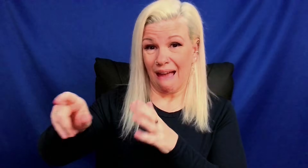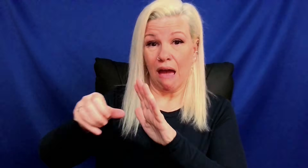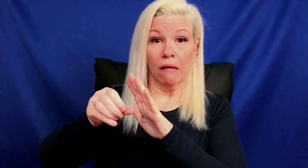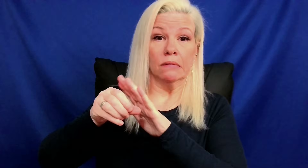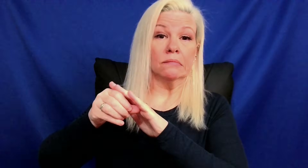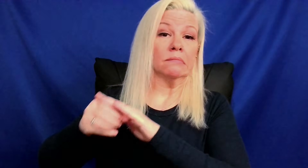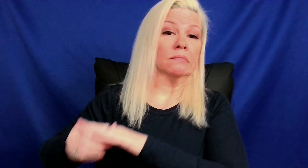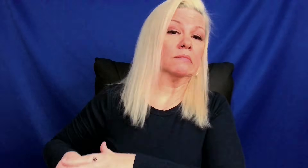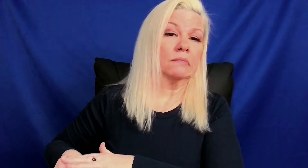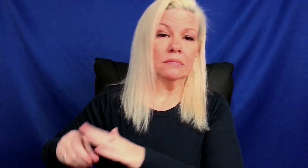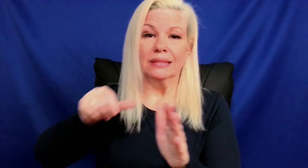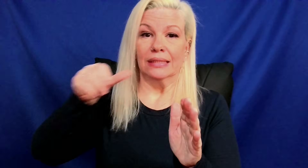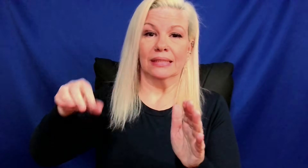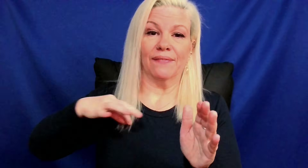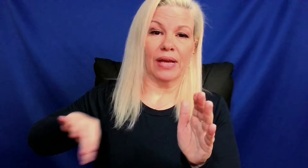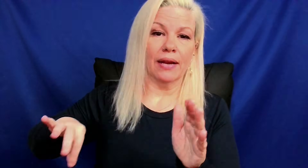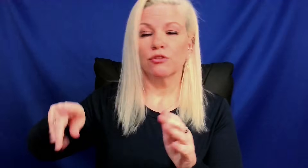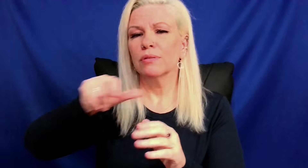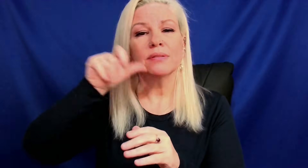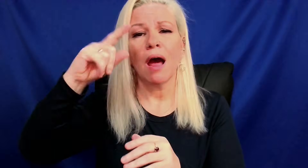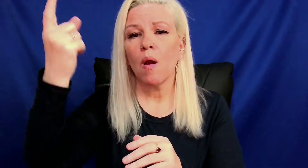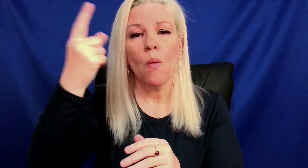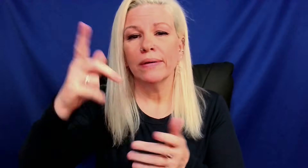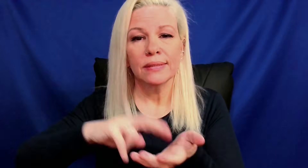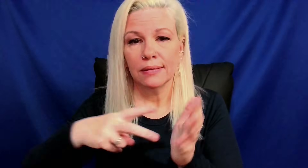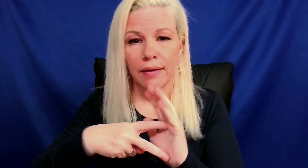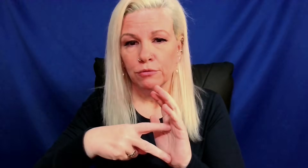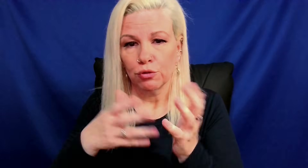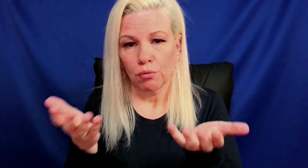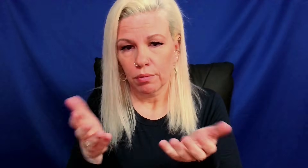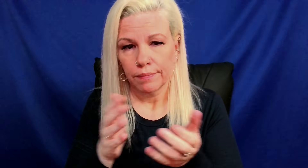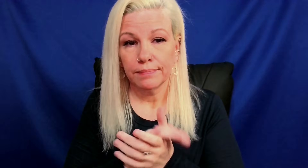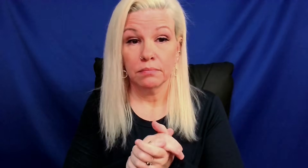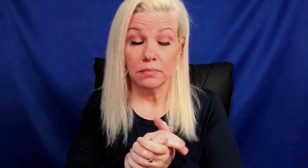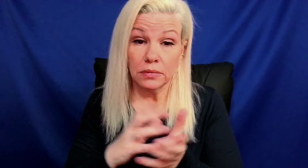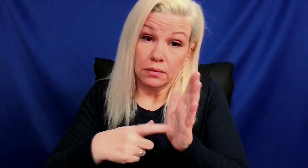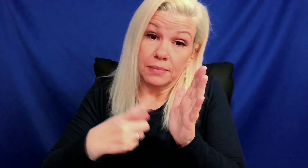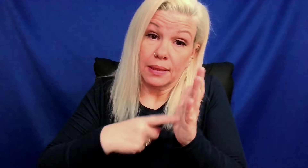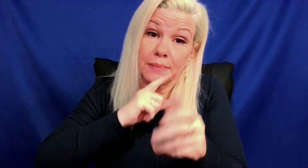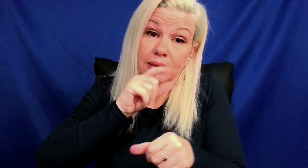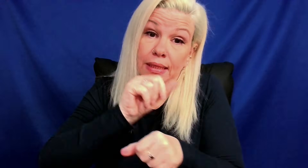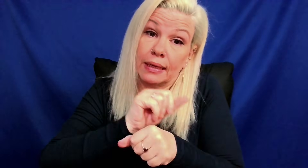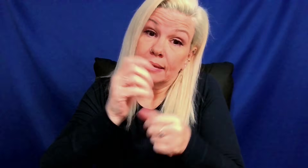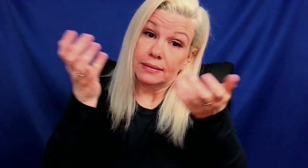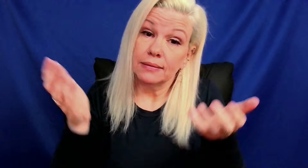That disadvantage is not always intentional. Sometimes it is.